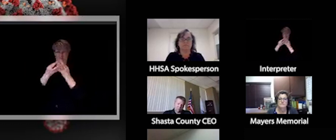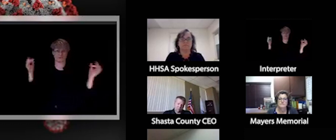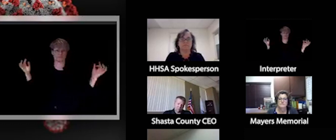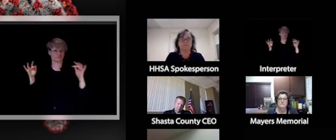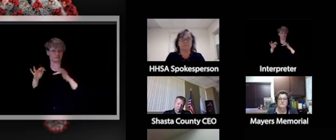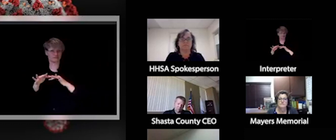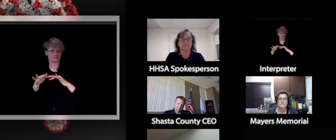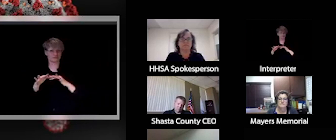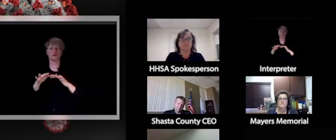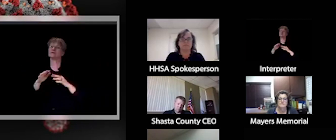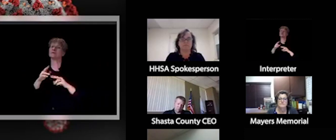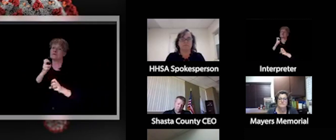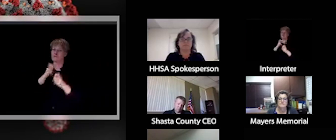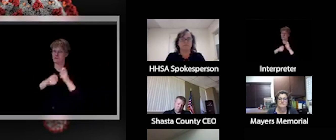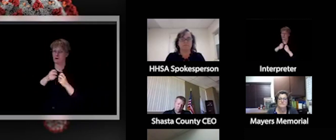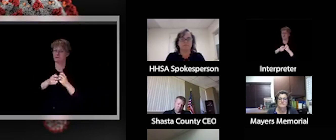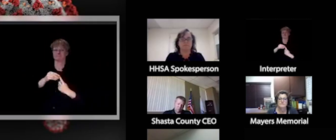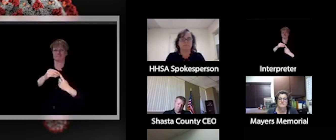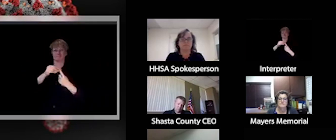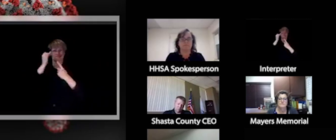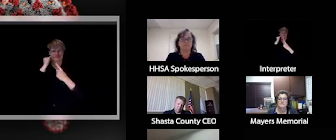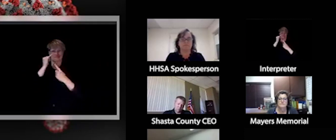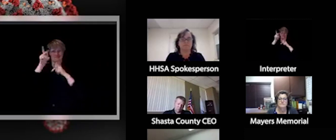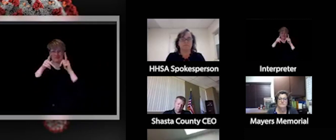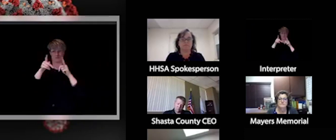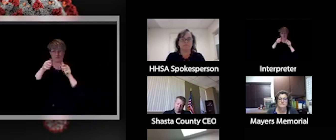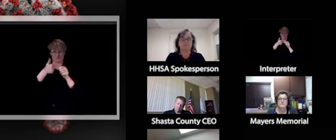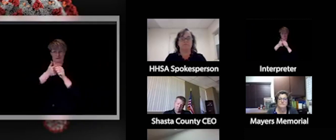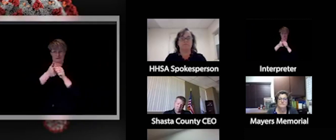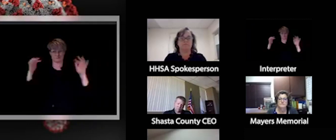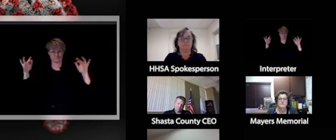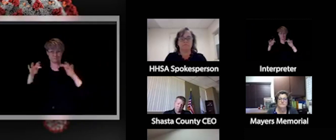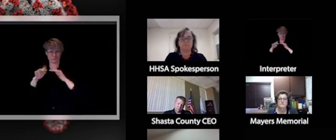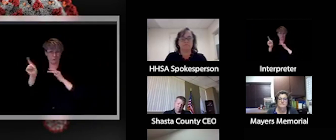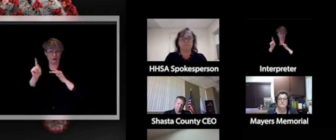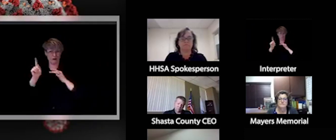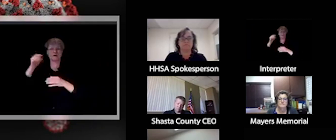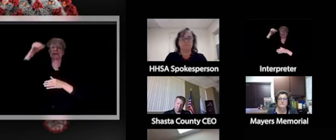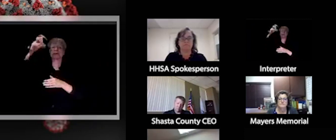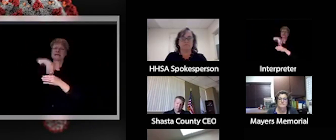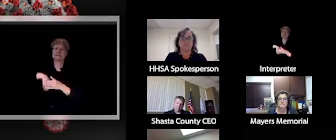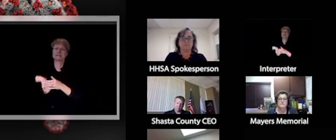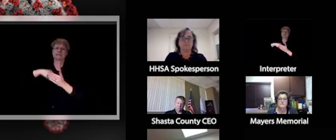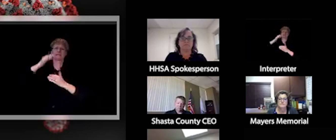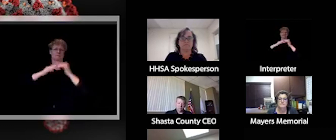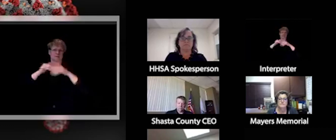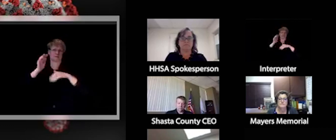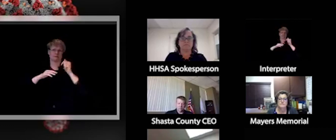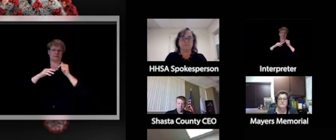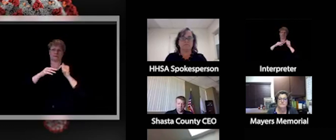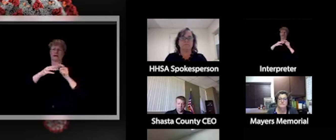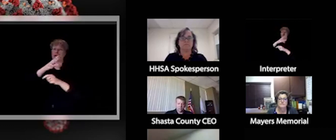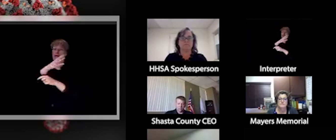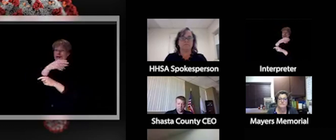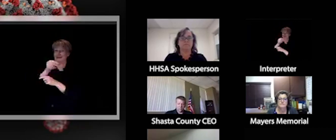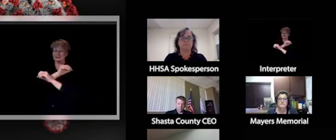last a significant amount of time and where there’s no masking or social distancing.